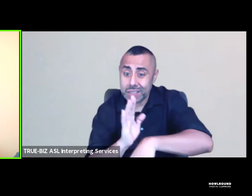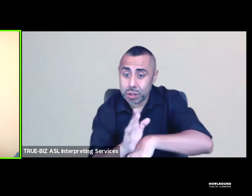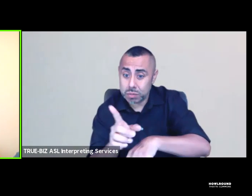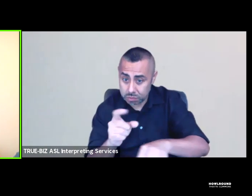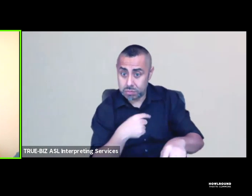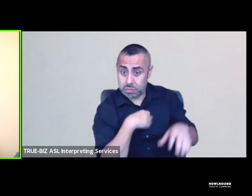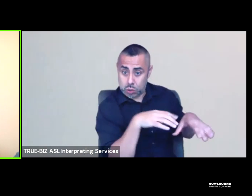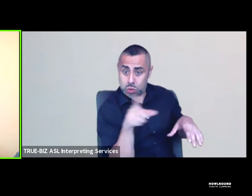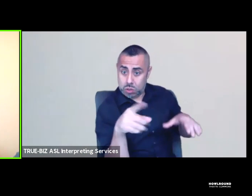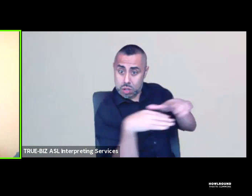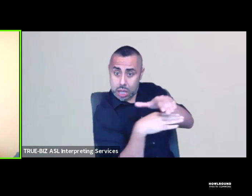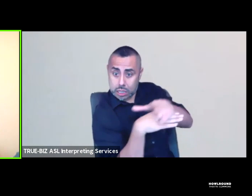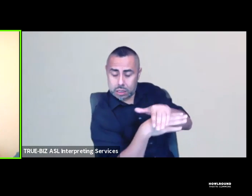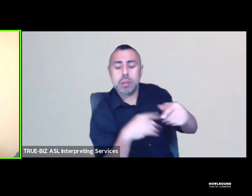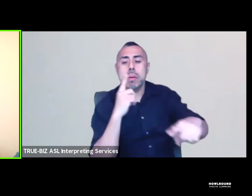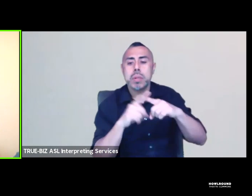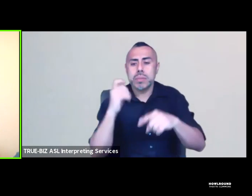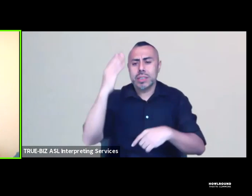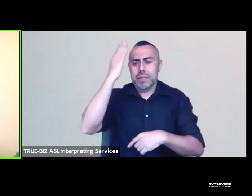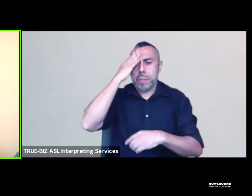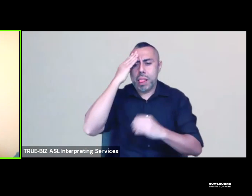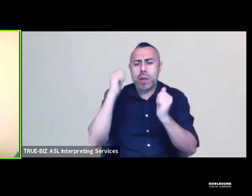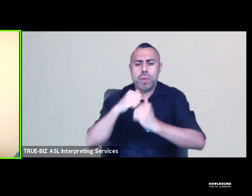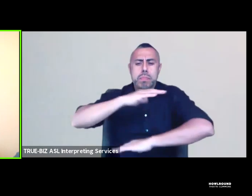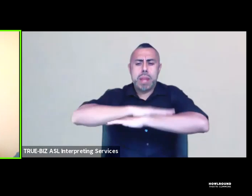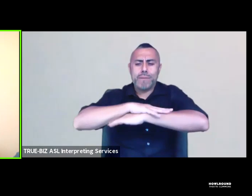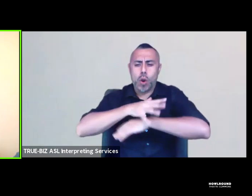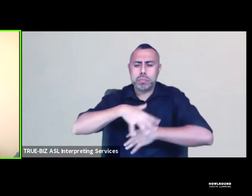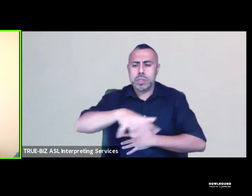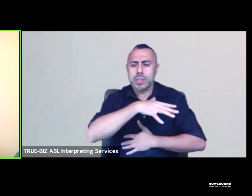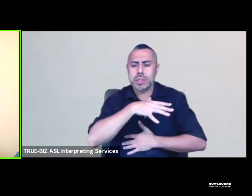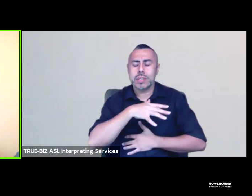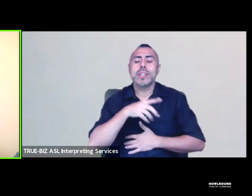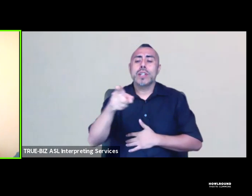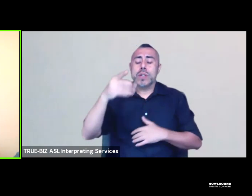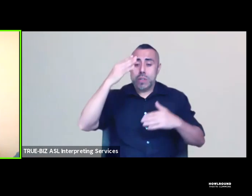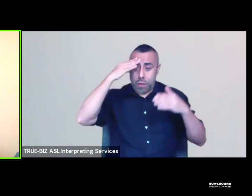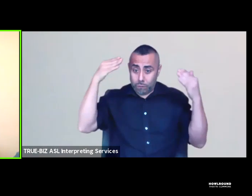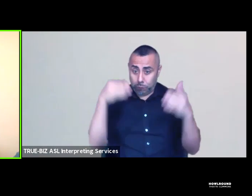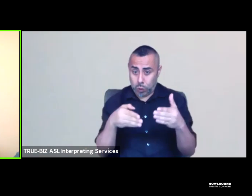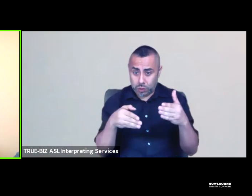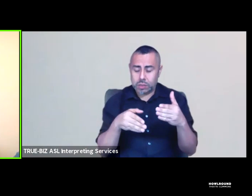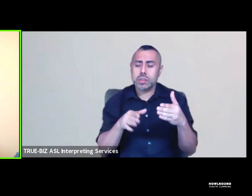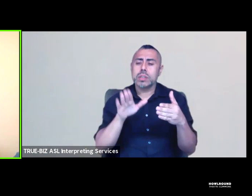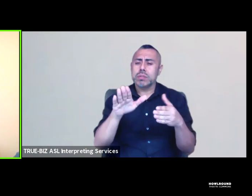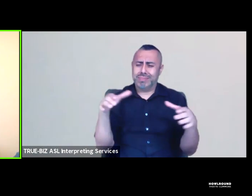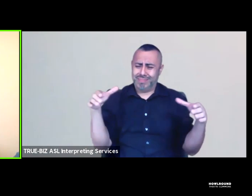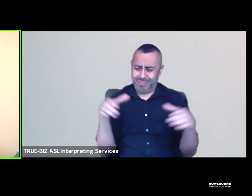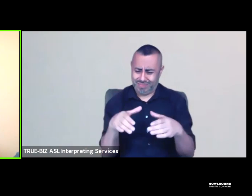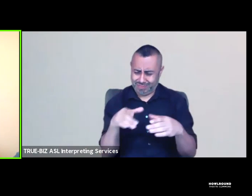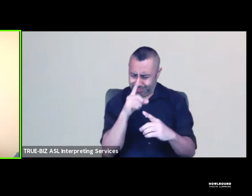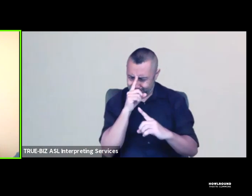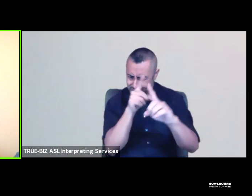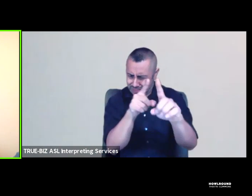or yeah, familiarity with those platforms. So focus on the goal of your gathering and then design the ways to reach that goal.